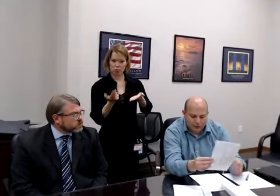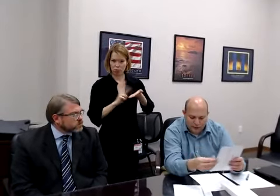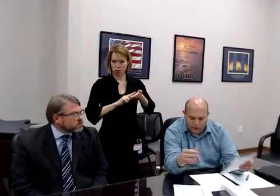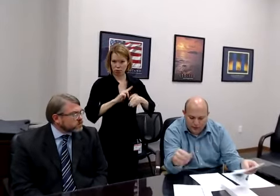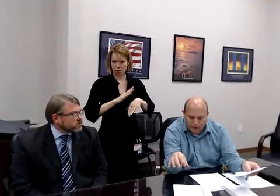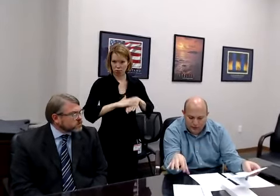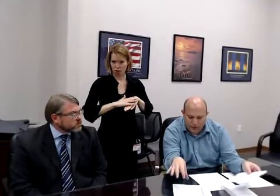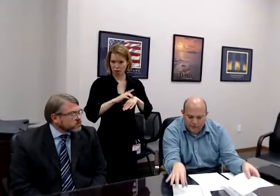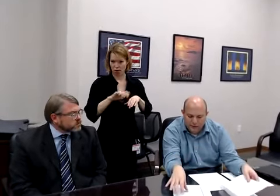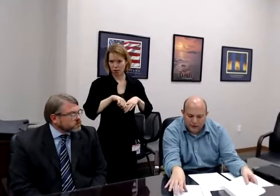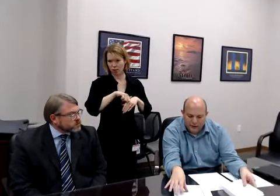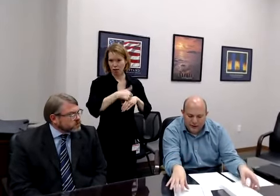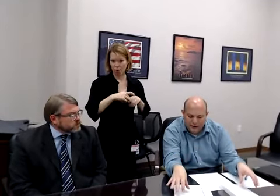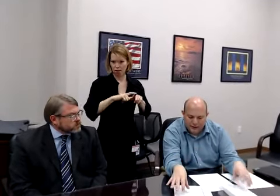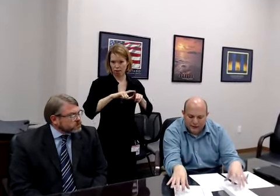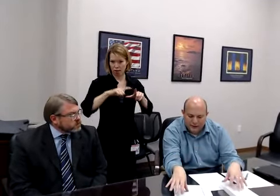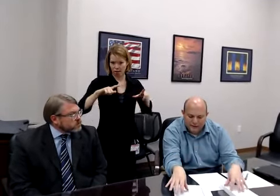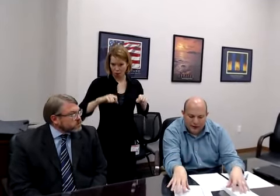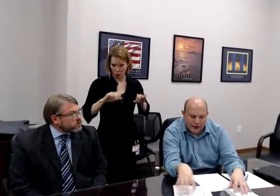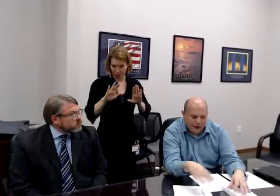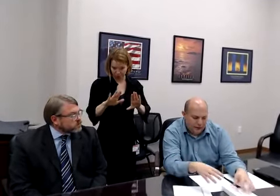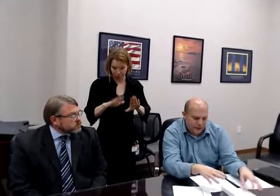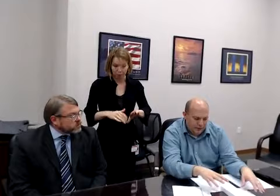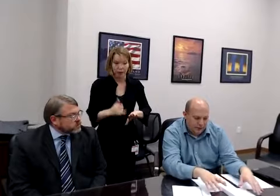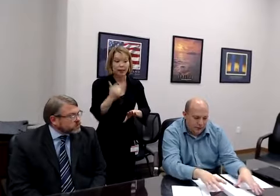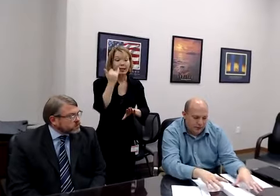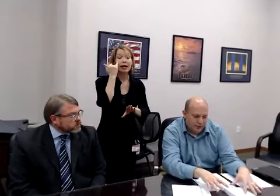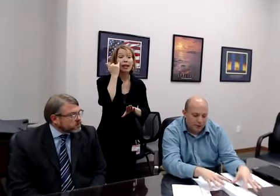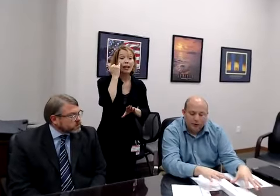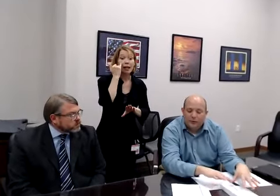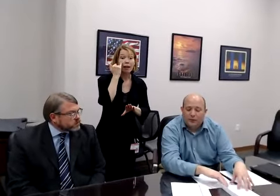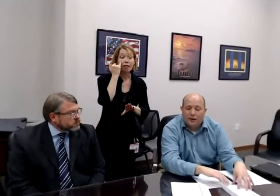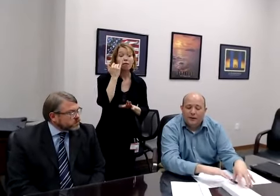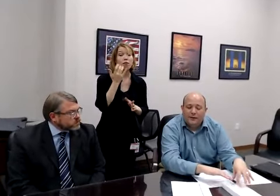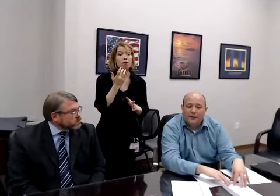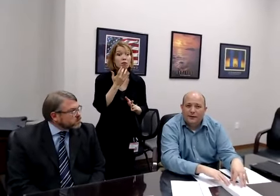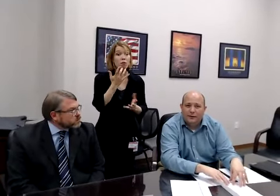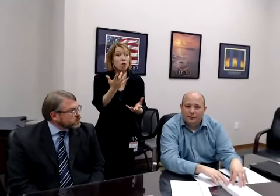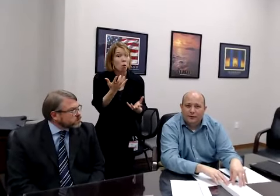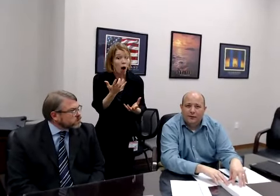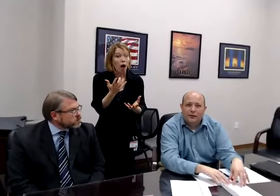So, if you would like to get that the Board is required to send that to every voter.